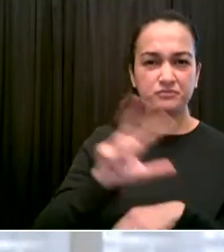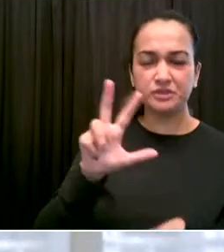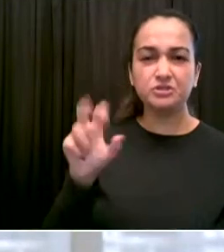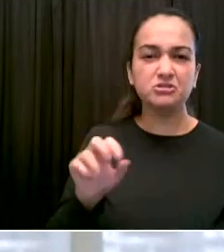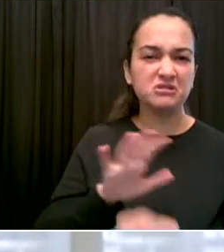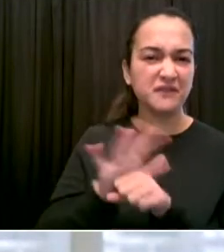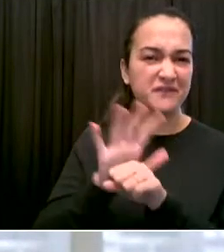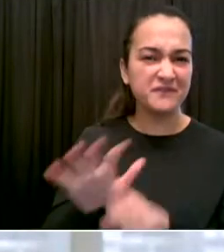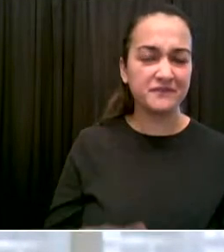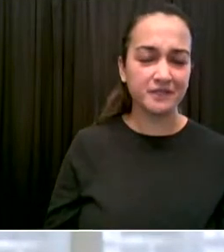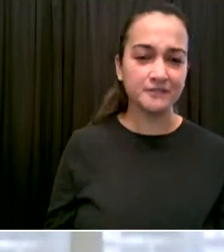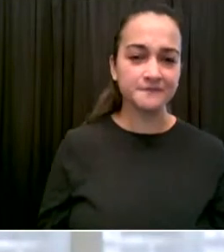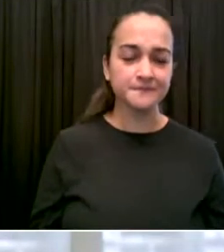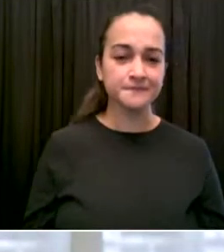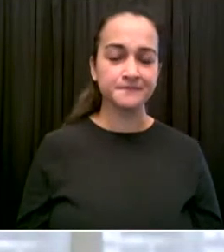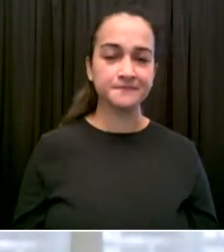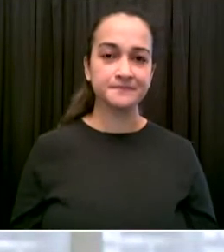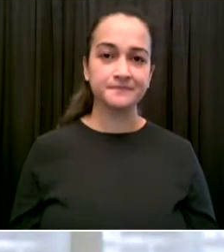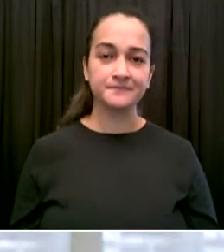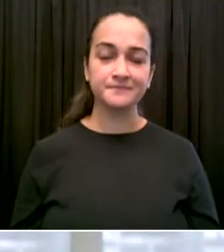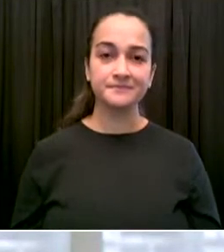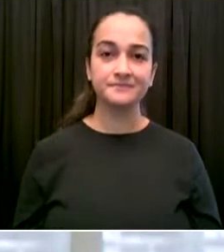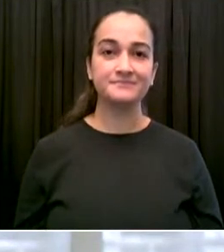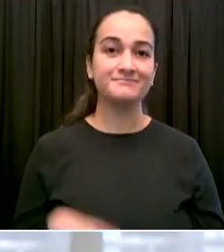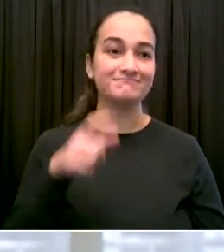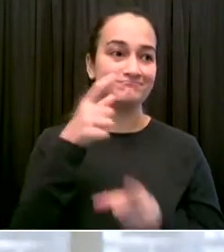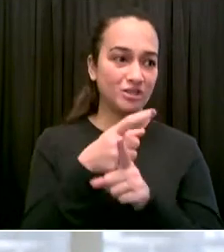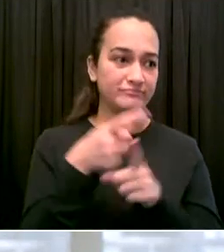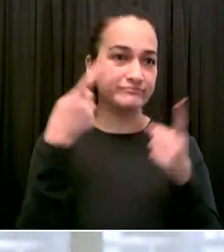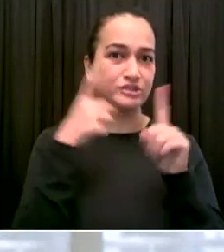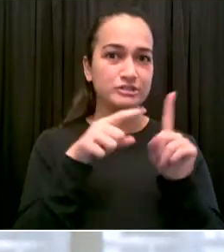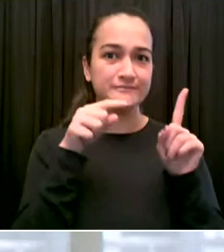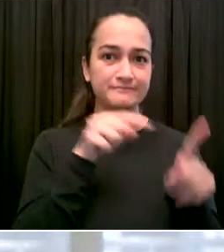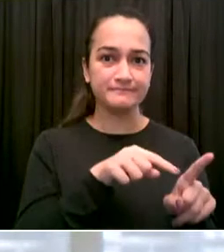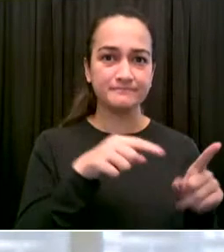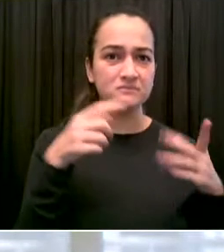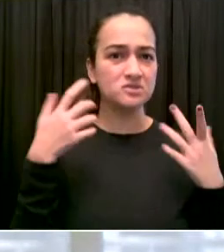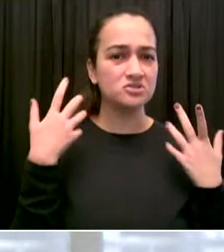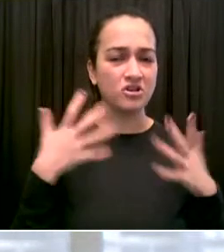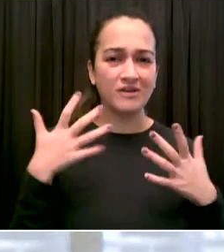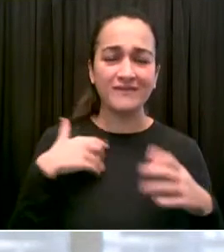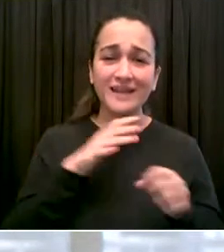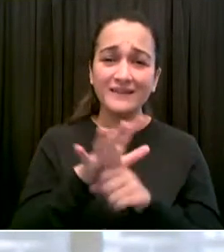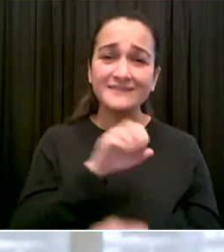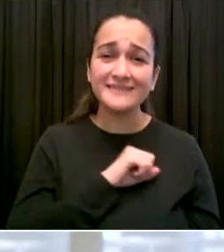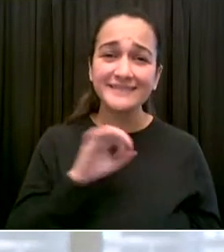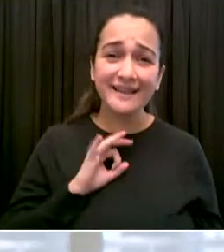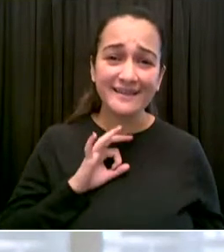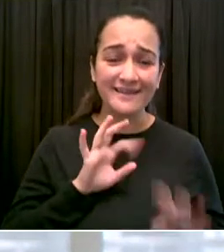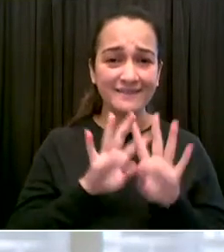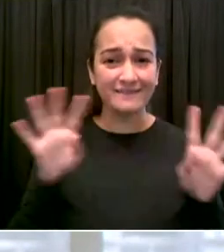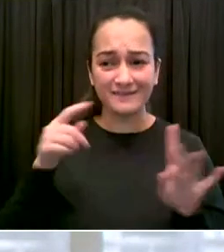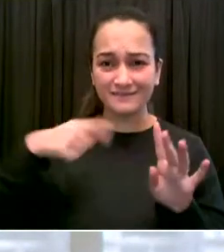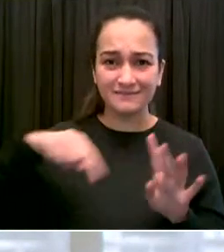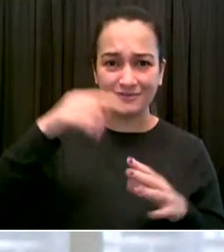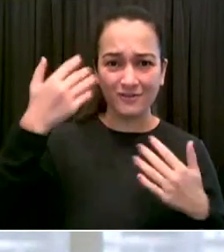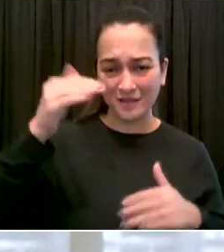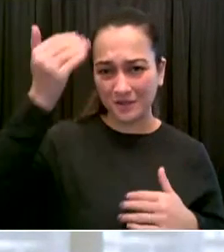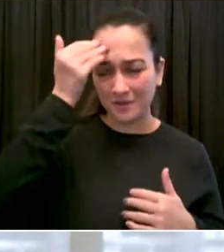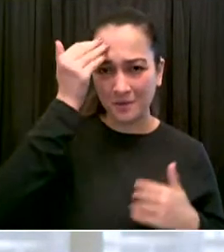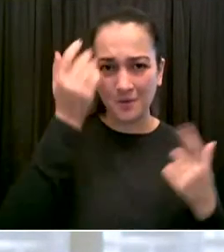SCRATCH.